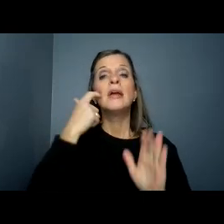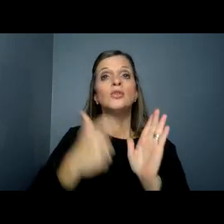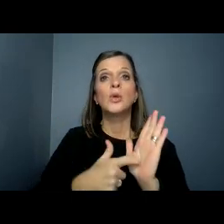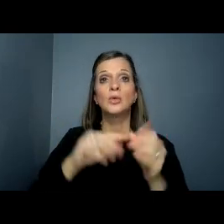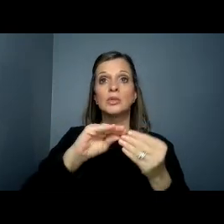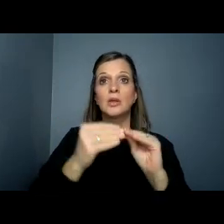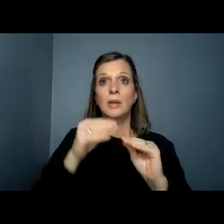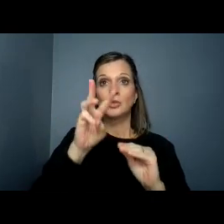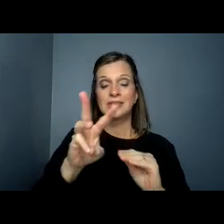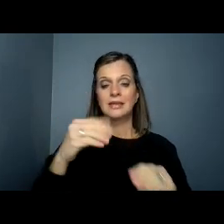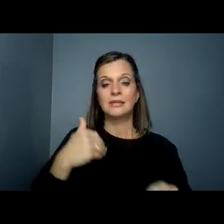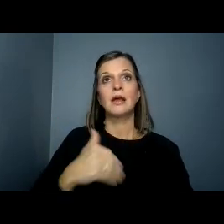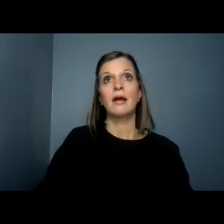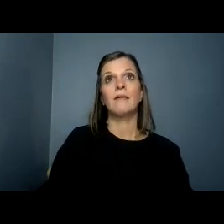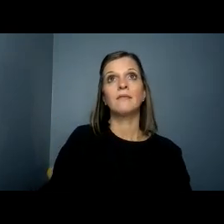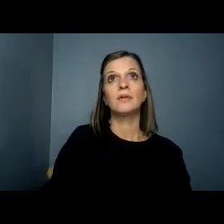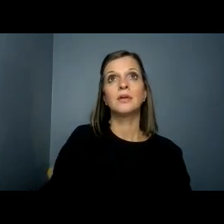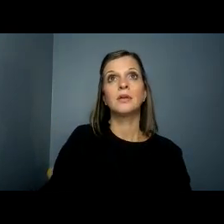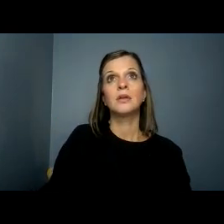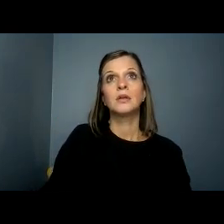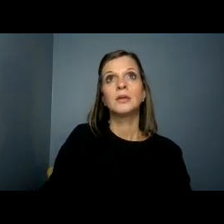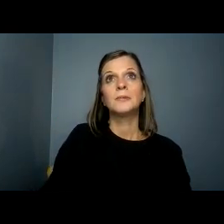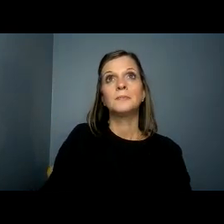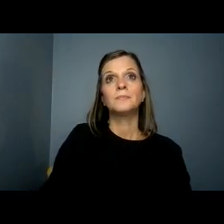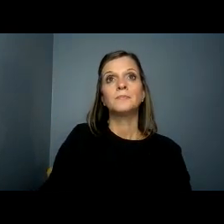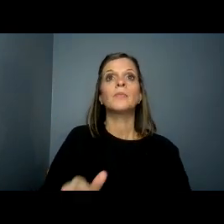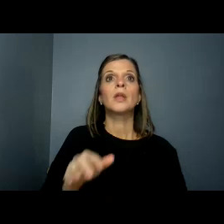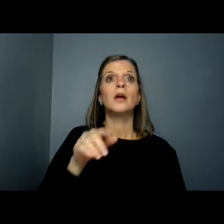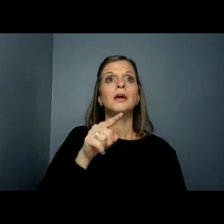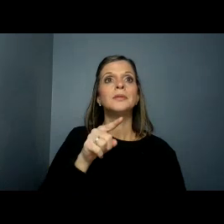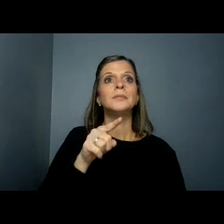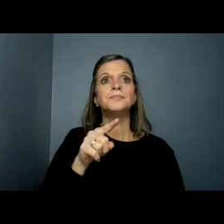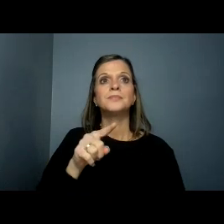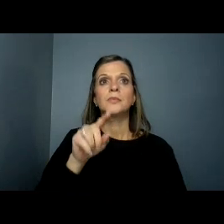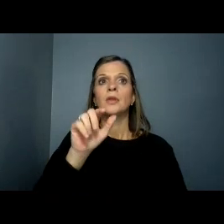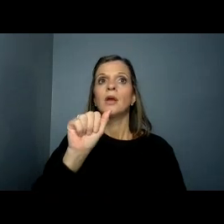equal to or greater than 15DB. You often have seen a lot of